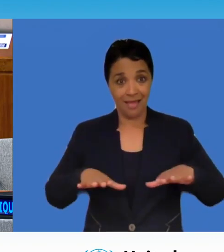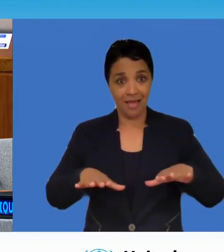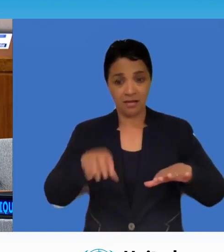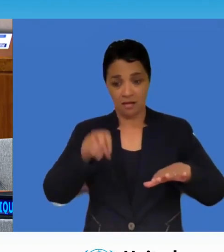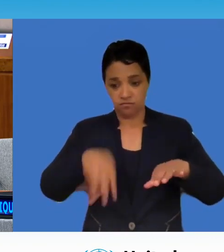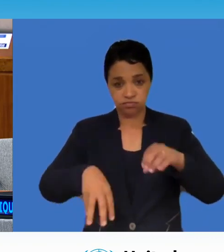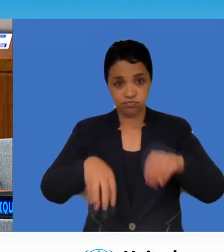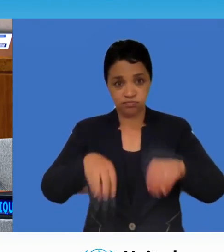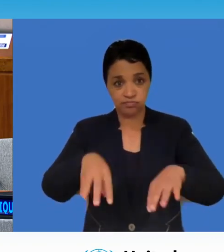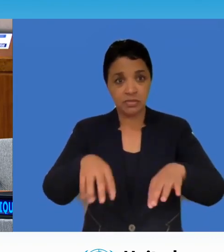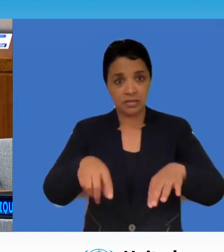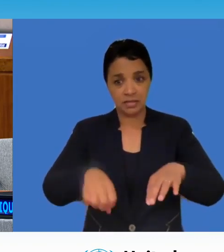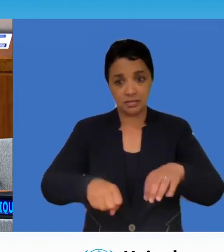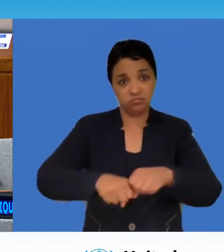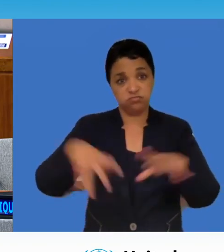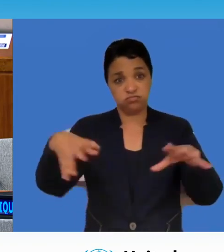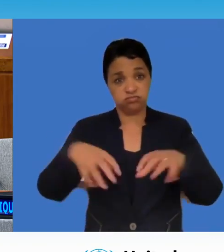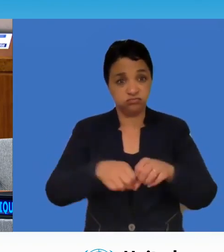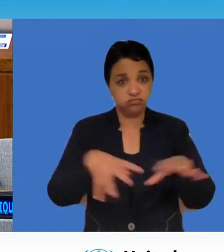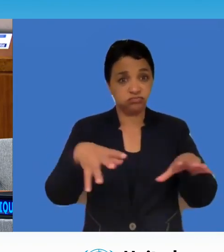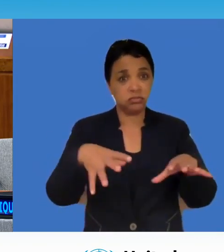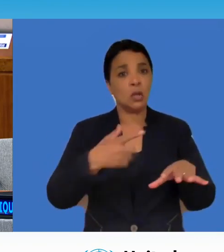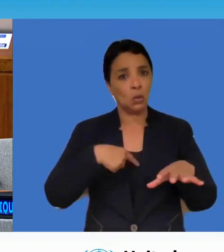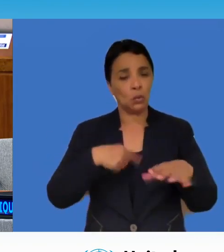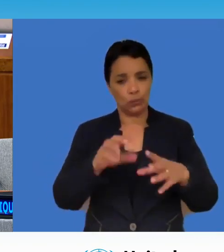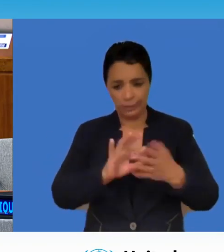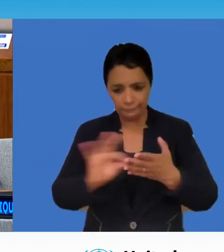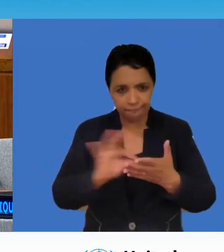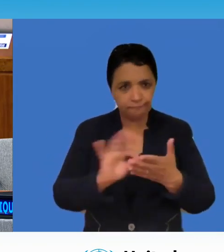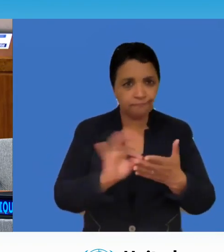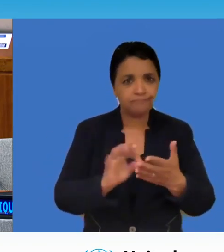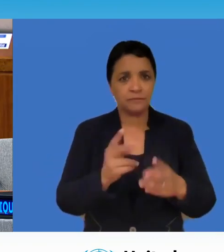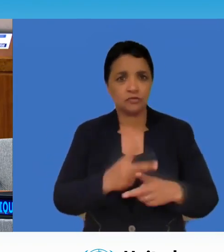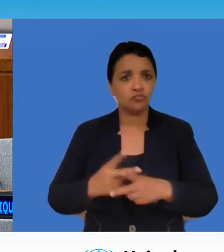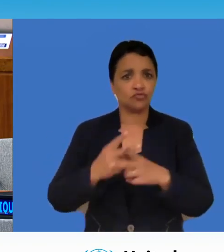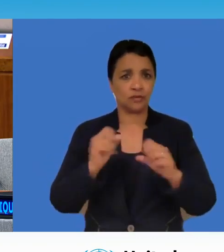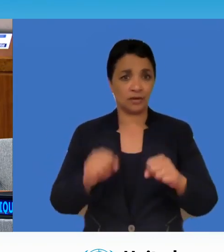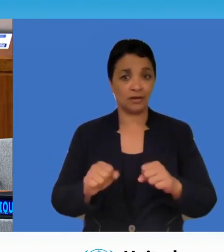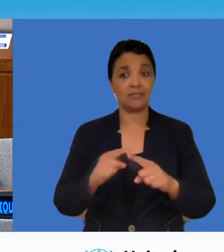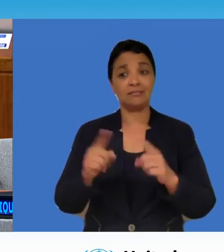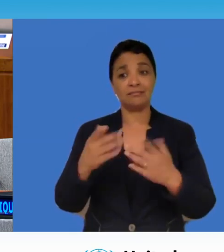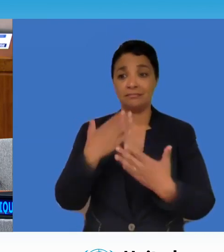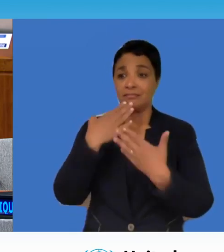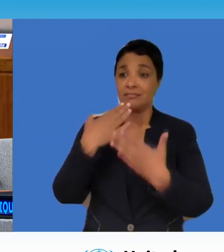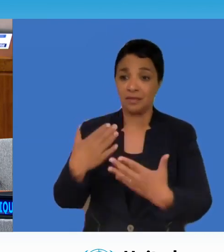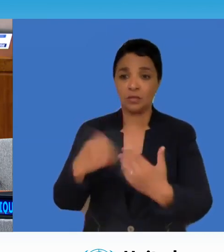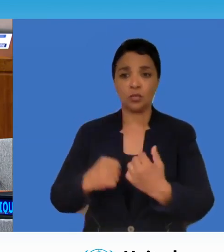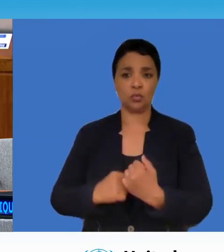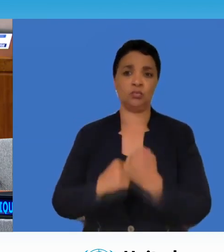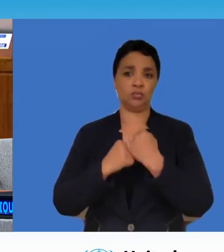in this regard I thank their development partner for their support notwithstanding numer suffering